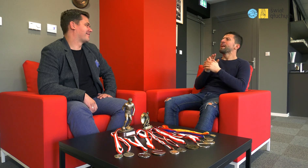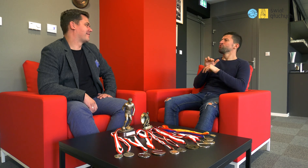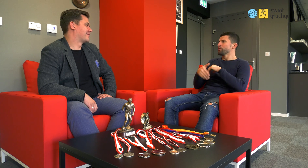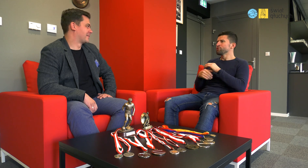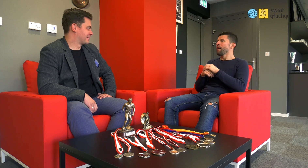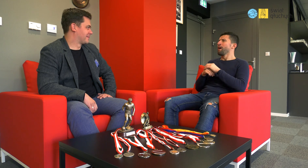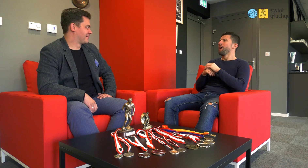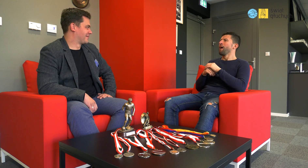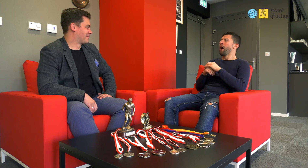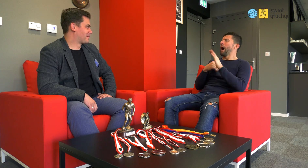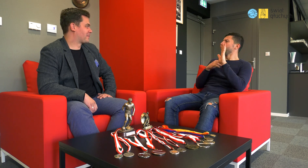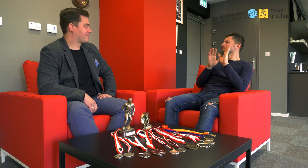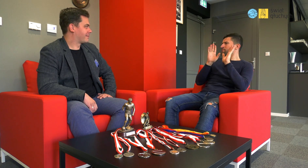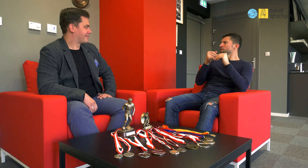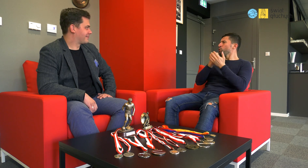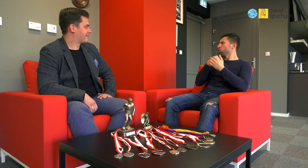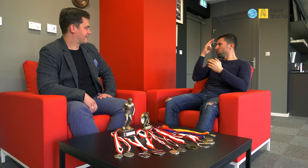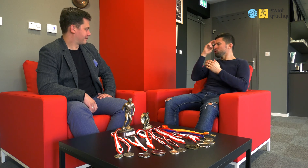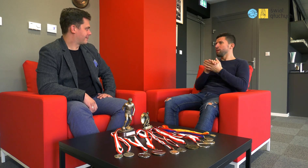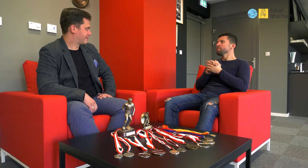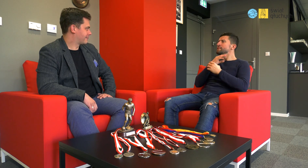Fortunately, I did not have to understand him.